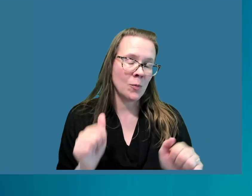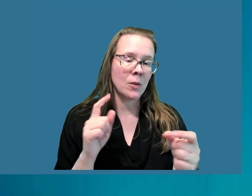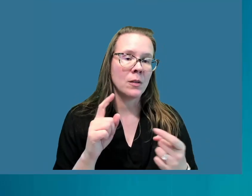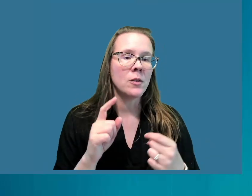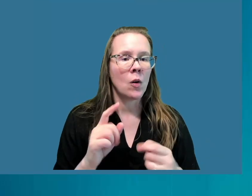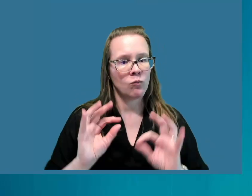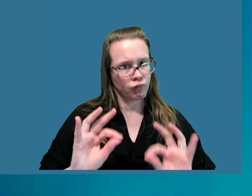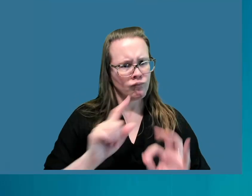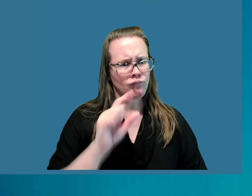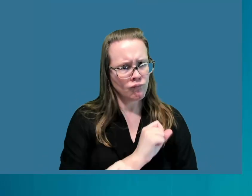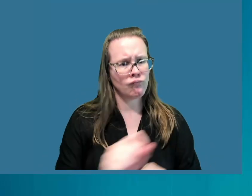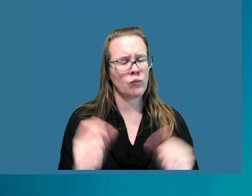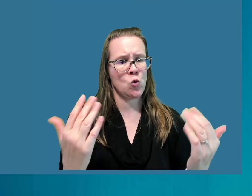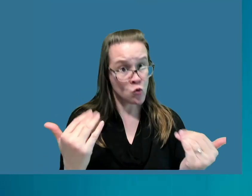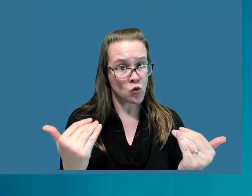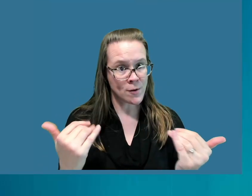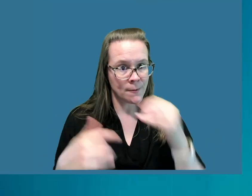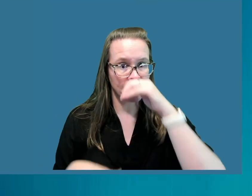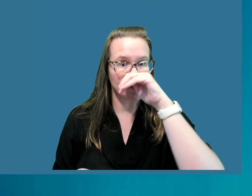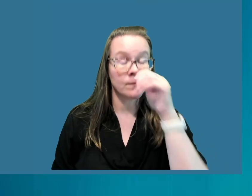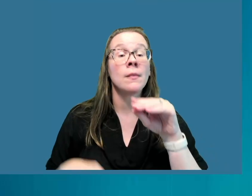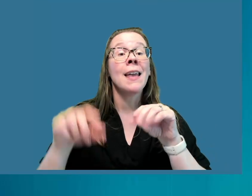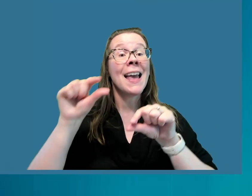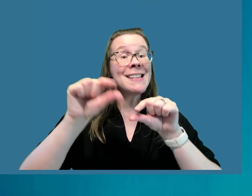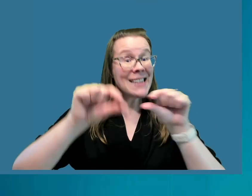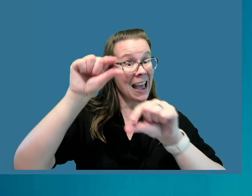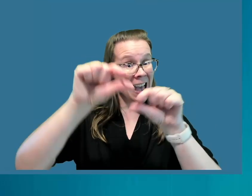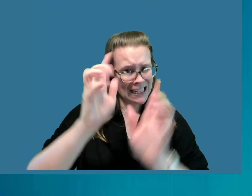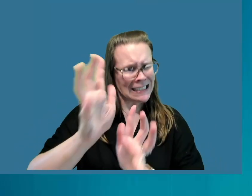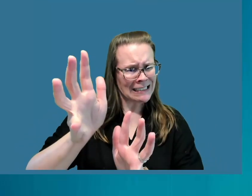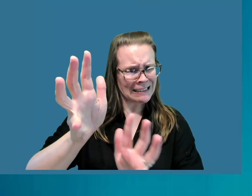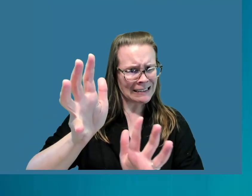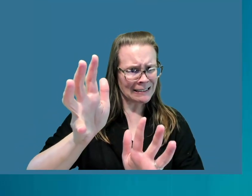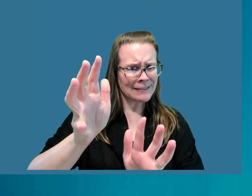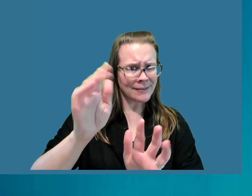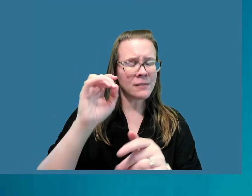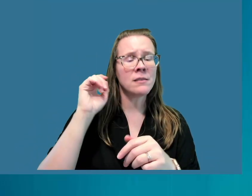So you you want to keep them cooling as long as possible without being stacked,